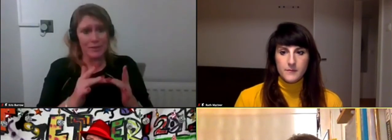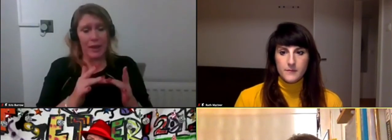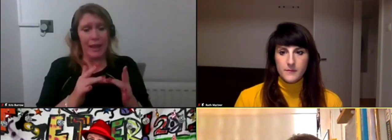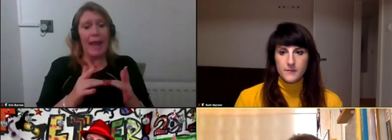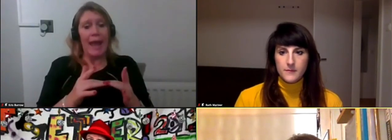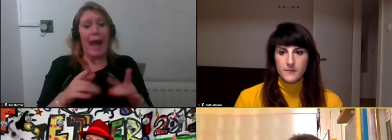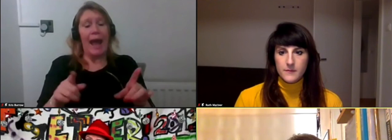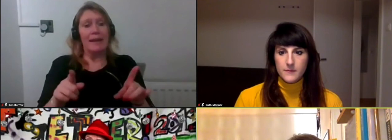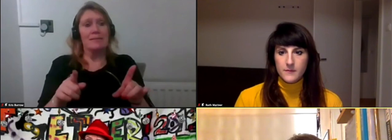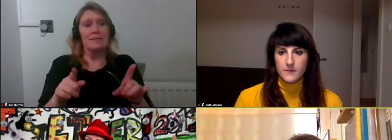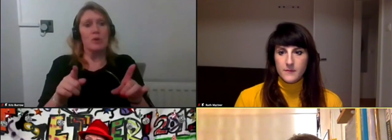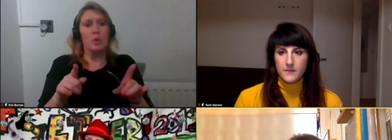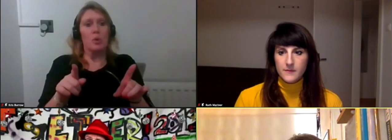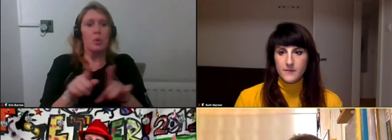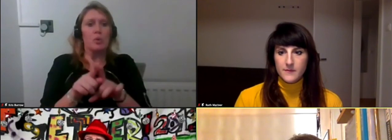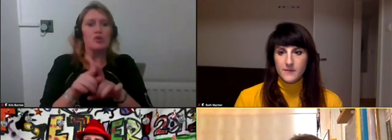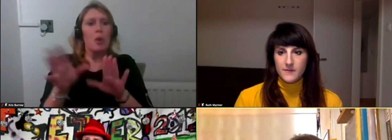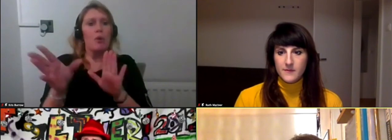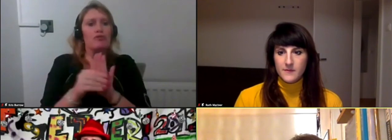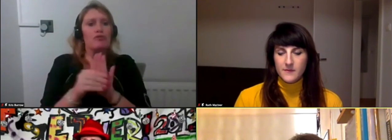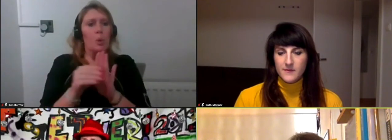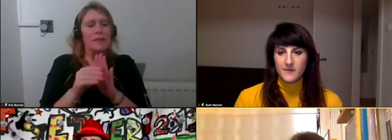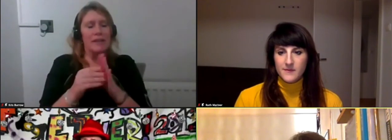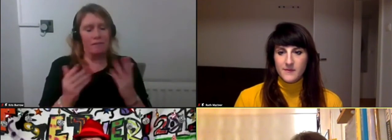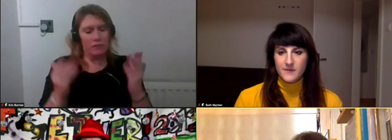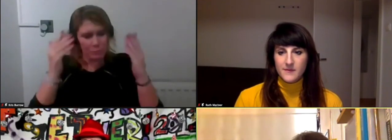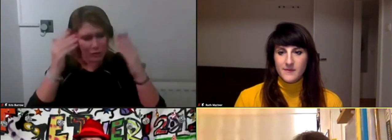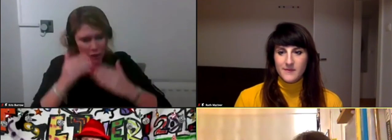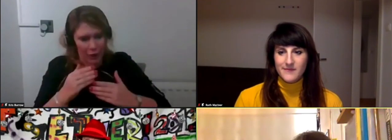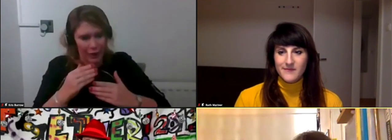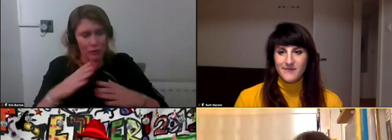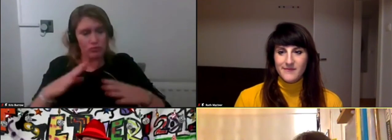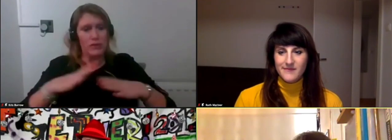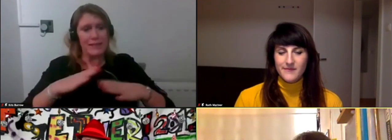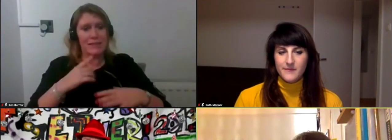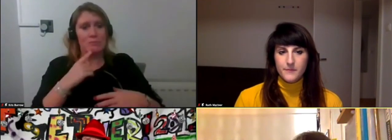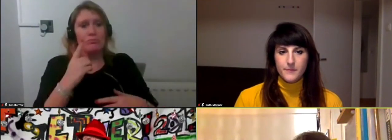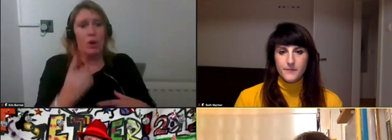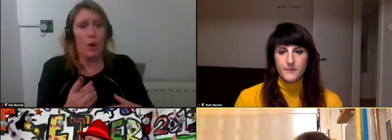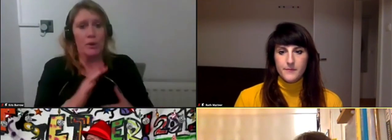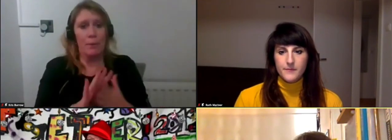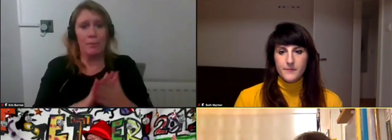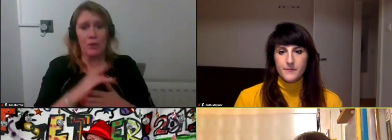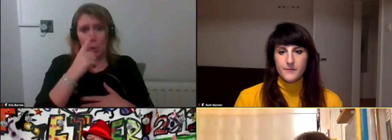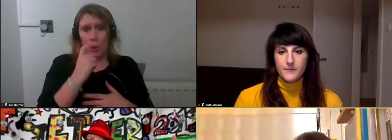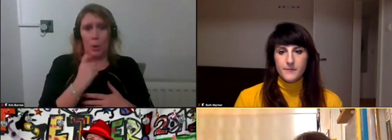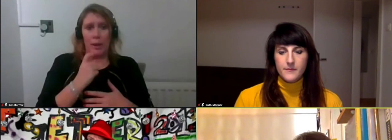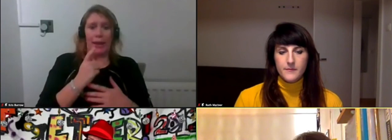tonight up by tomorrow. So, you will be able to play this back, follow the links,